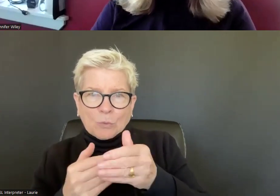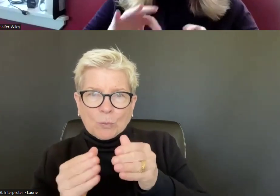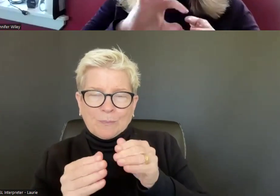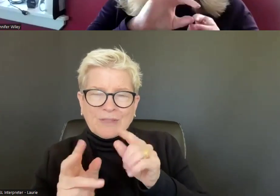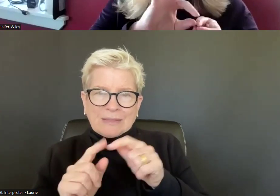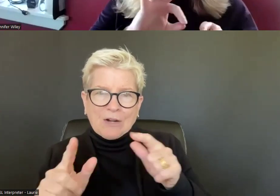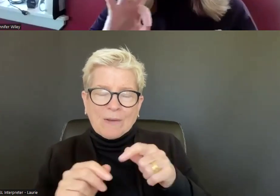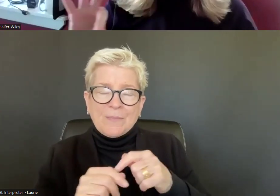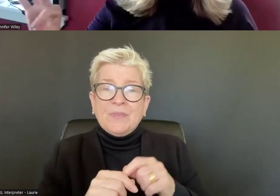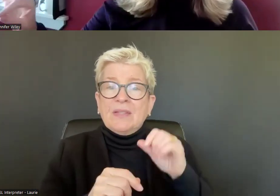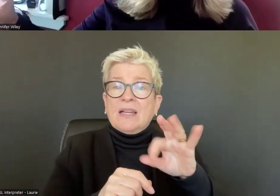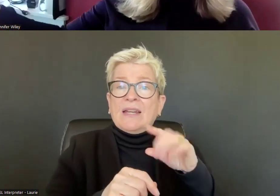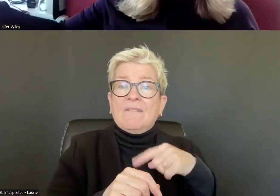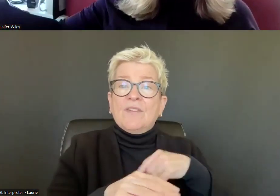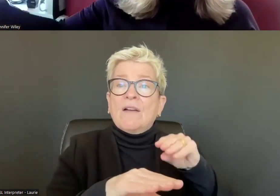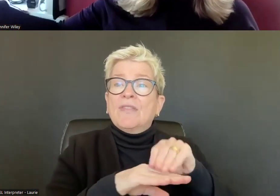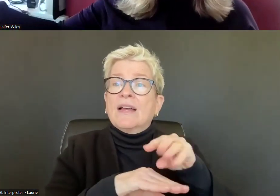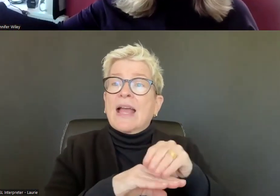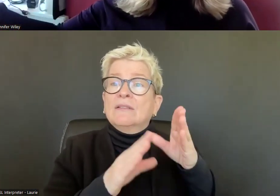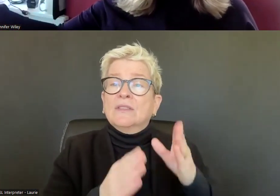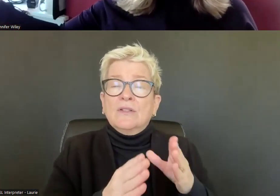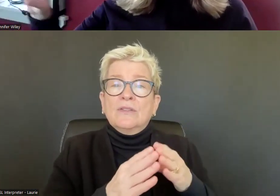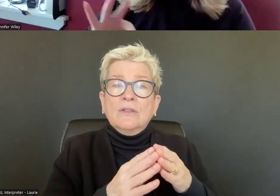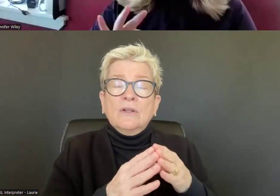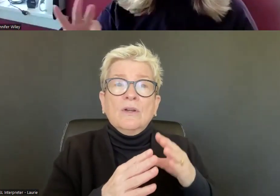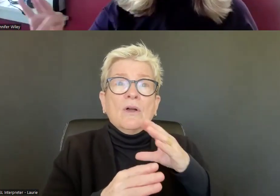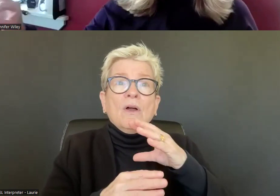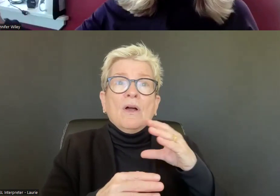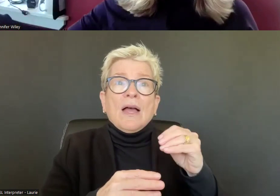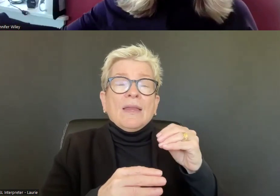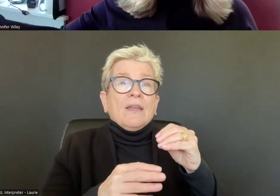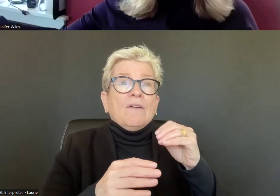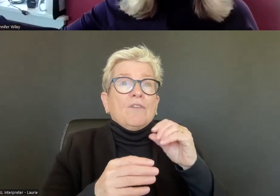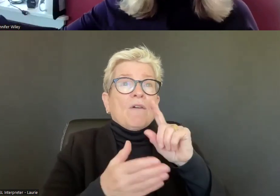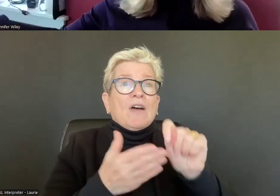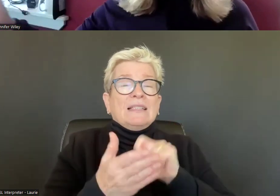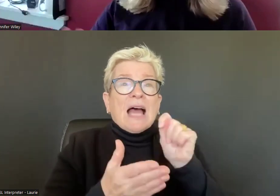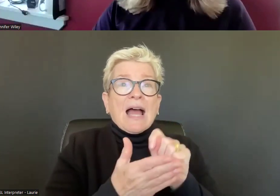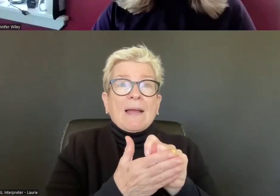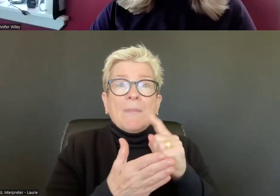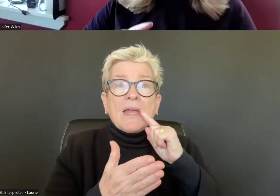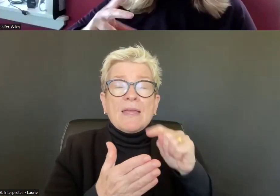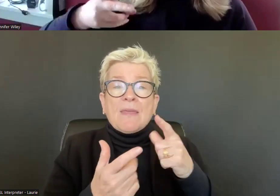if you could make a period in your master schedule that is ninth grade only or and if